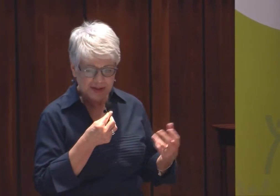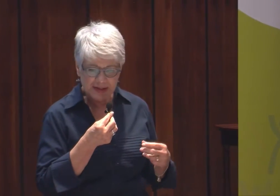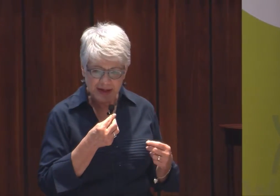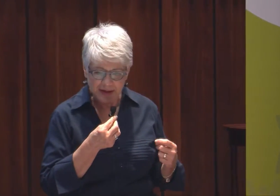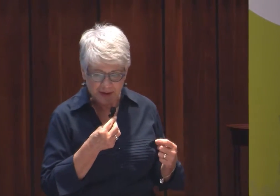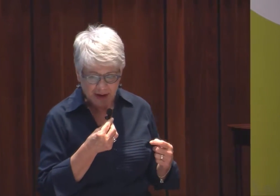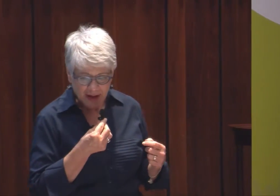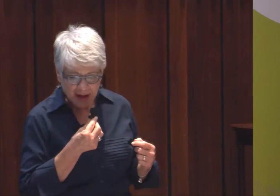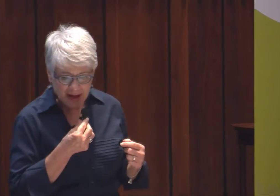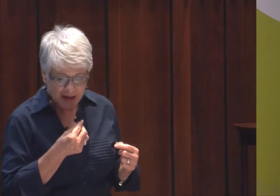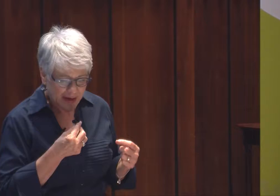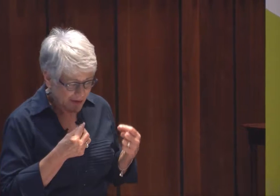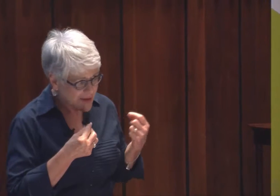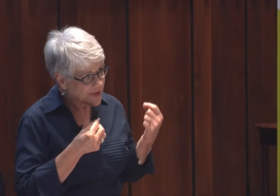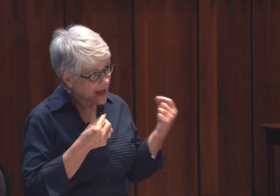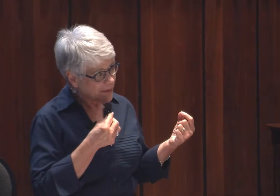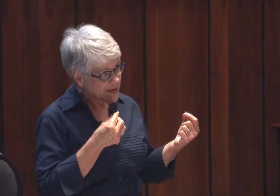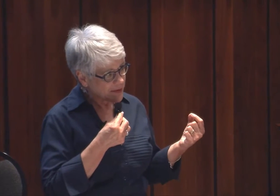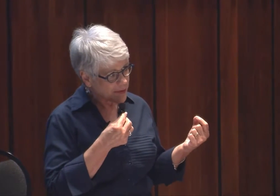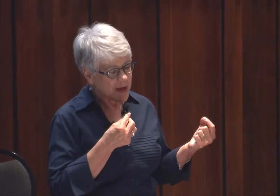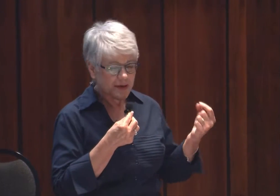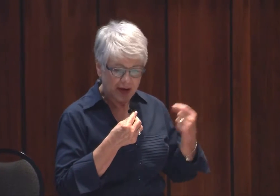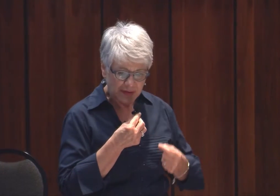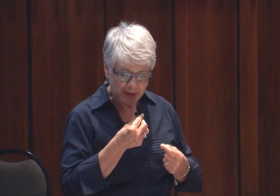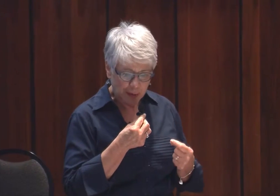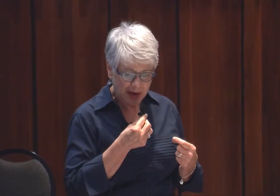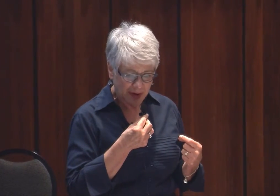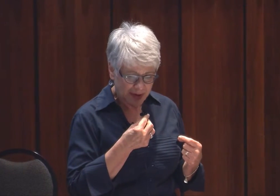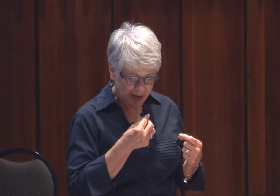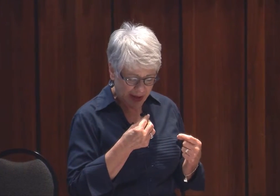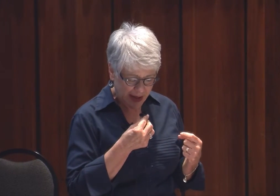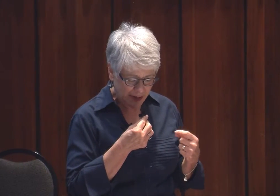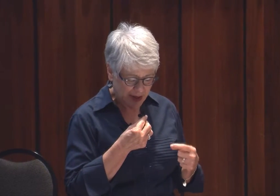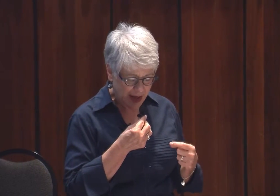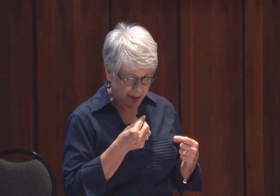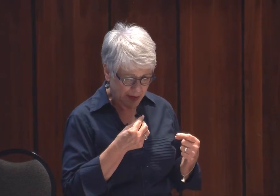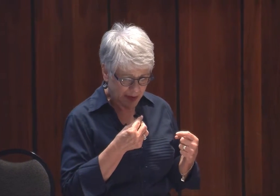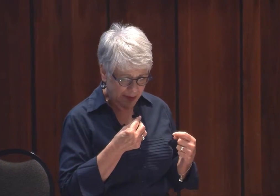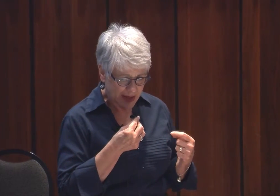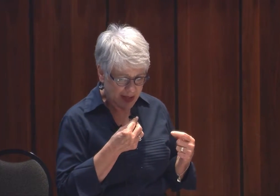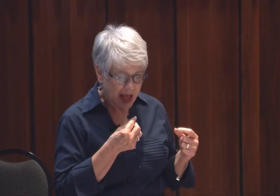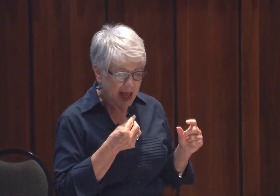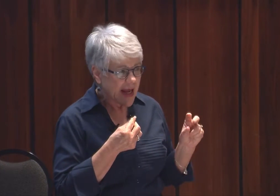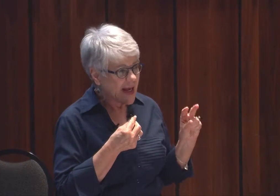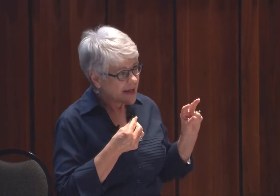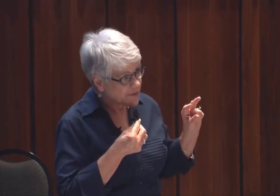together, and if something happens with one, you have to think about what's going to happen with the rest. And if